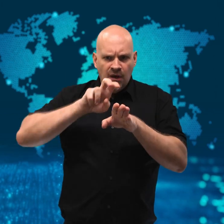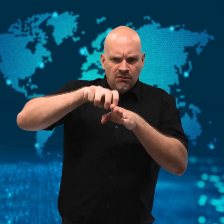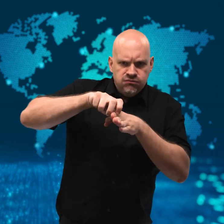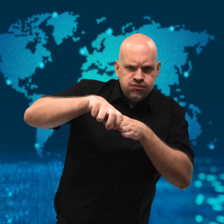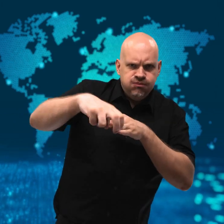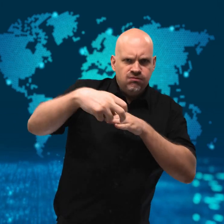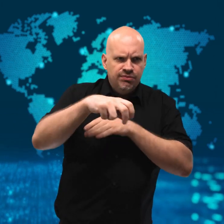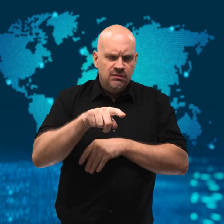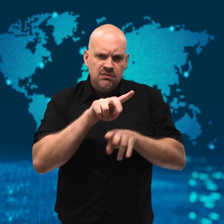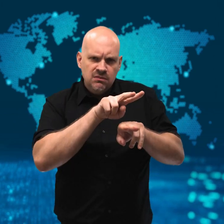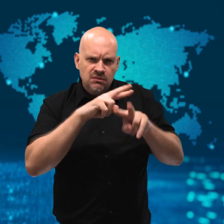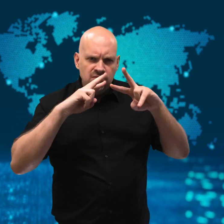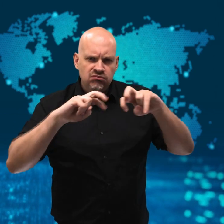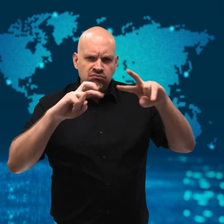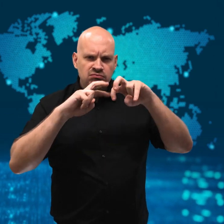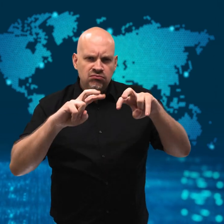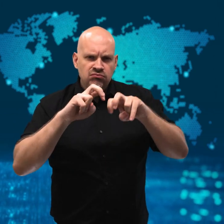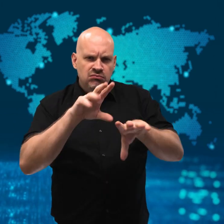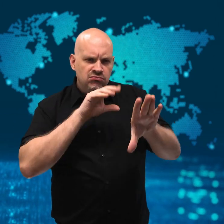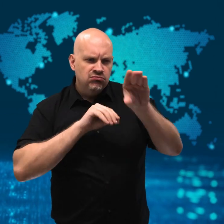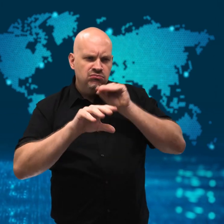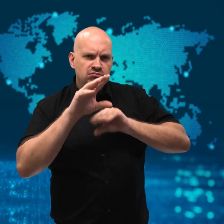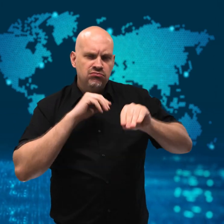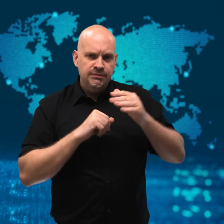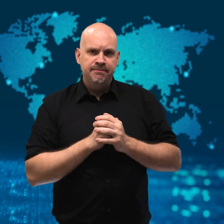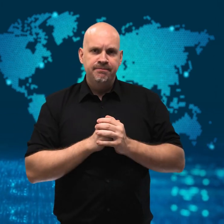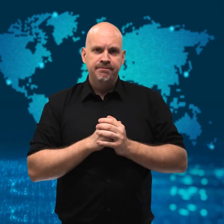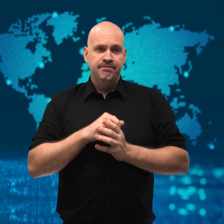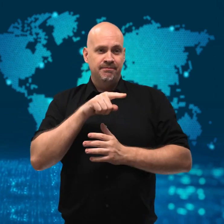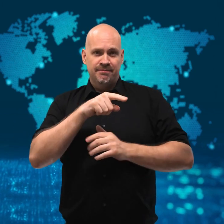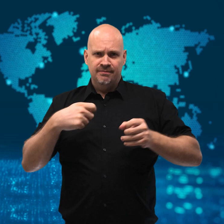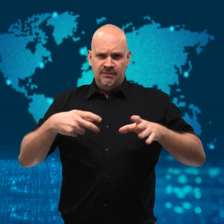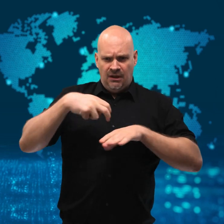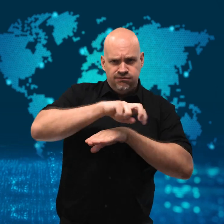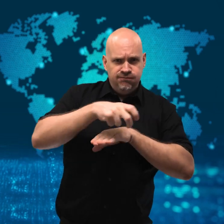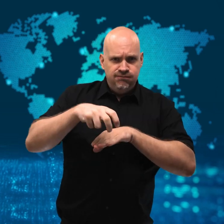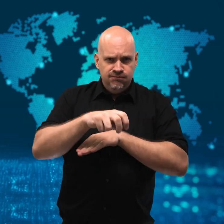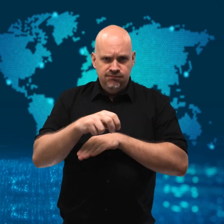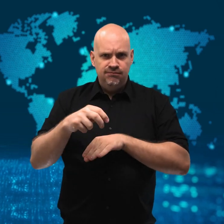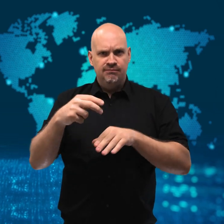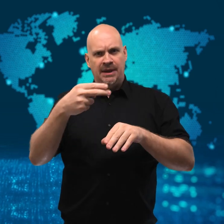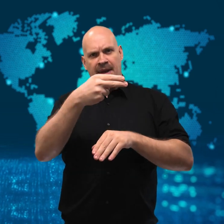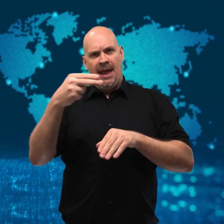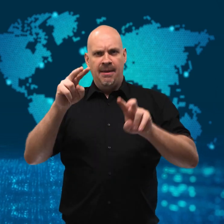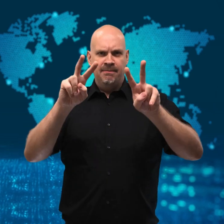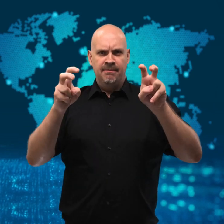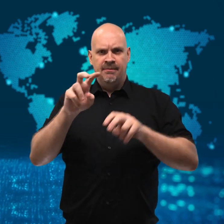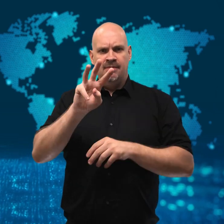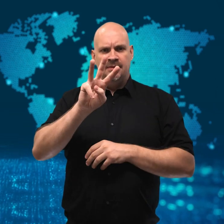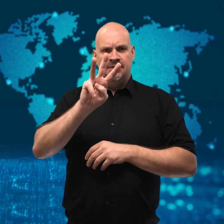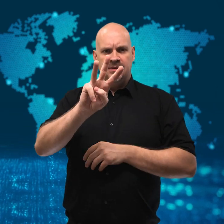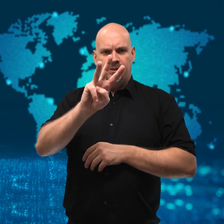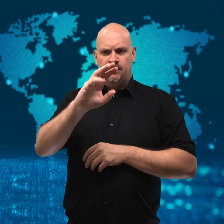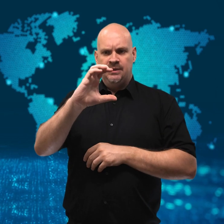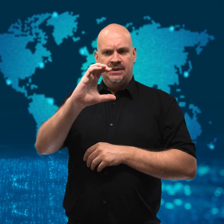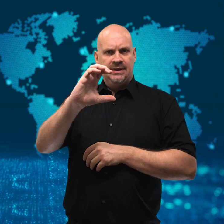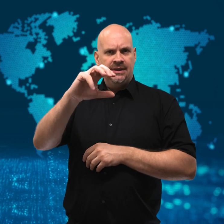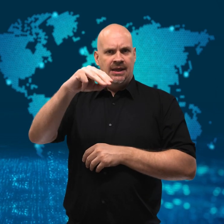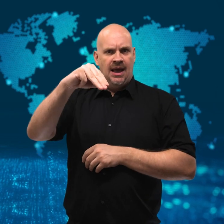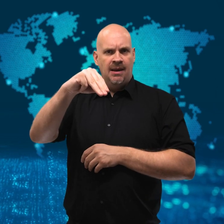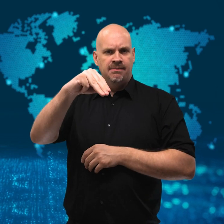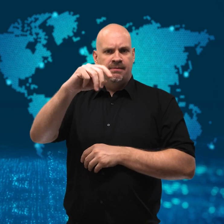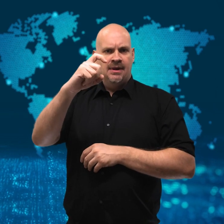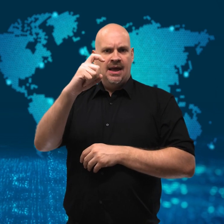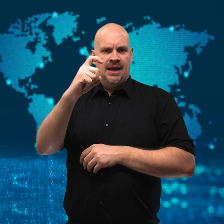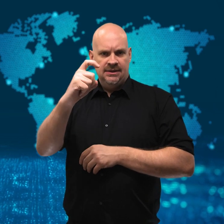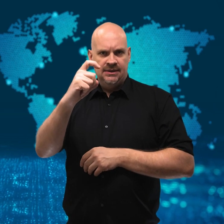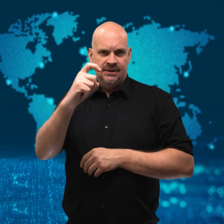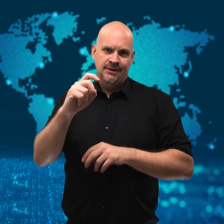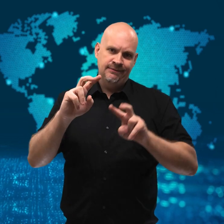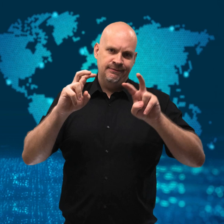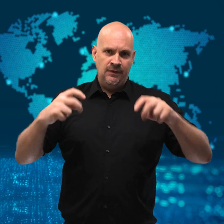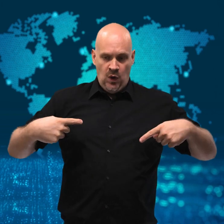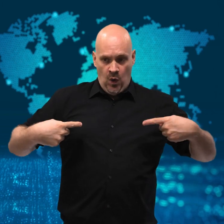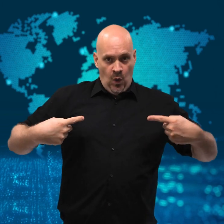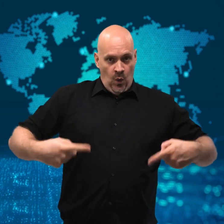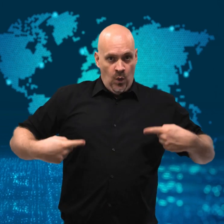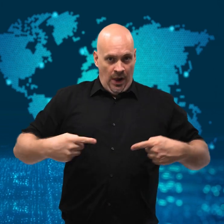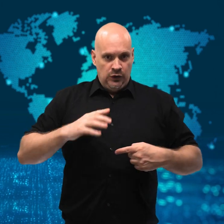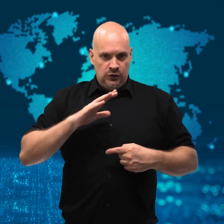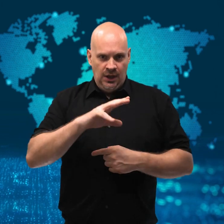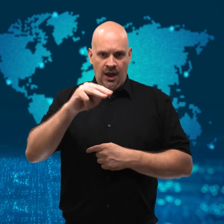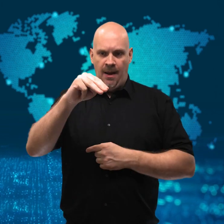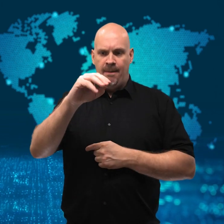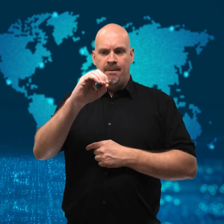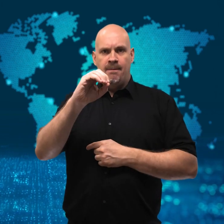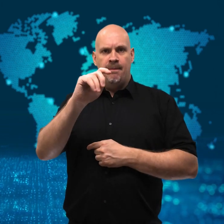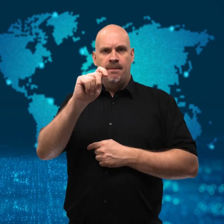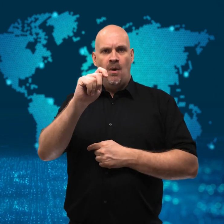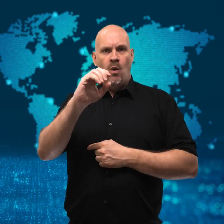“WCMX” or “wheelchair motocross” is a fast growing extreme adaptive sport.